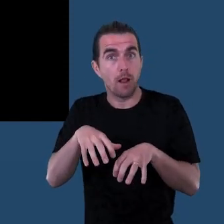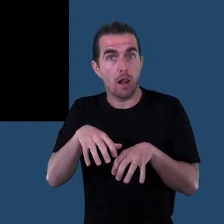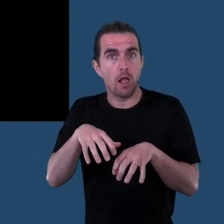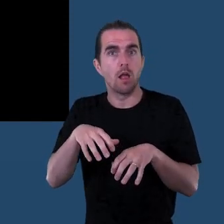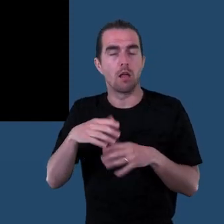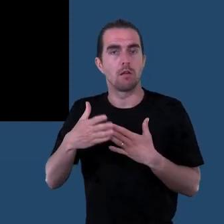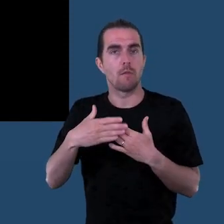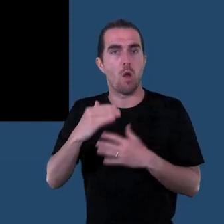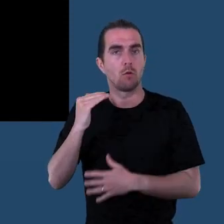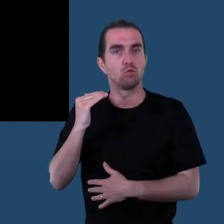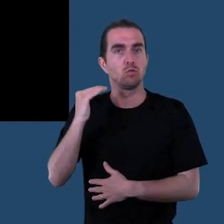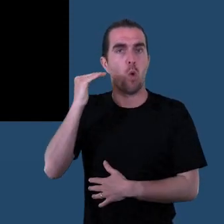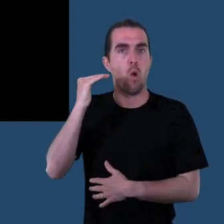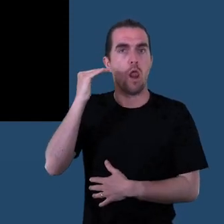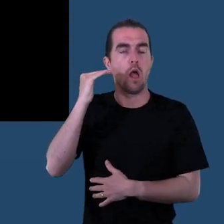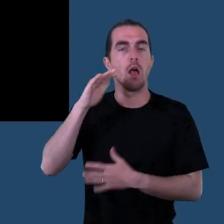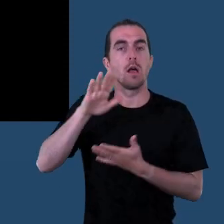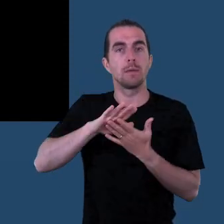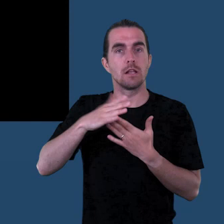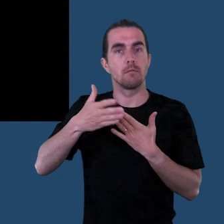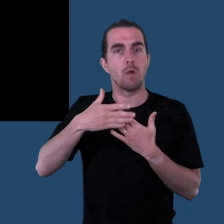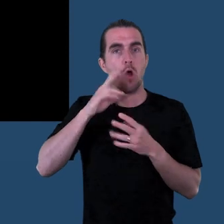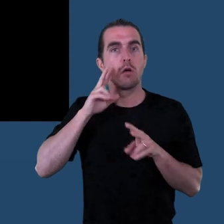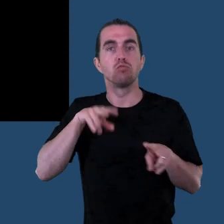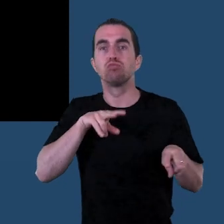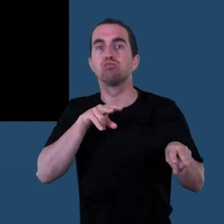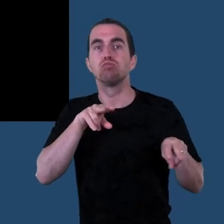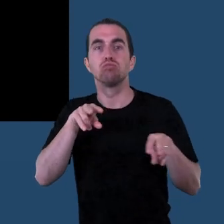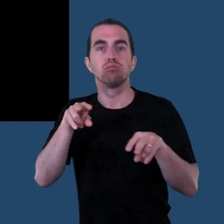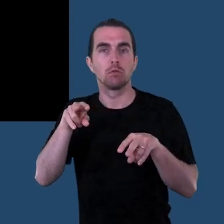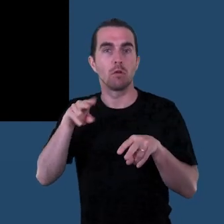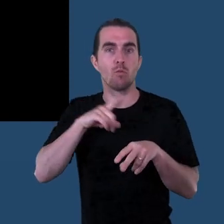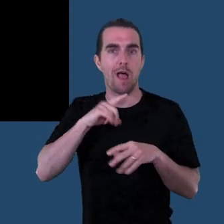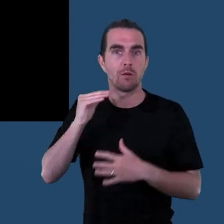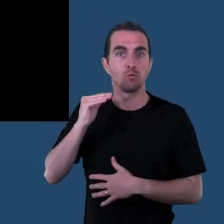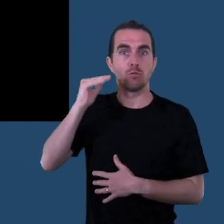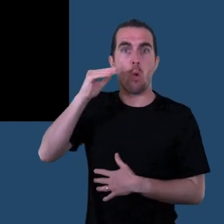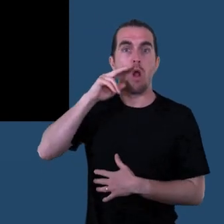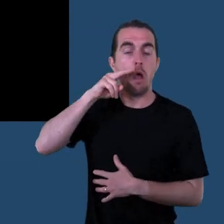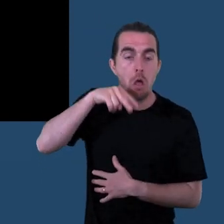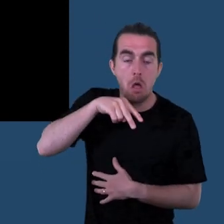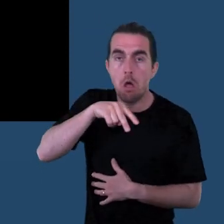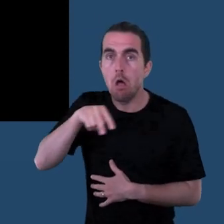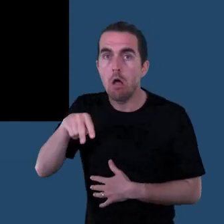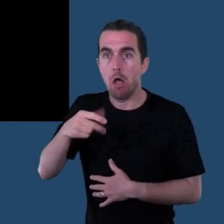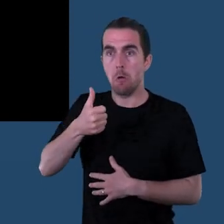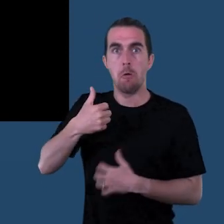and that is it would be taller, so it could see further, it would be taller so it could reach foods